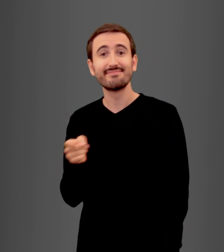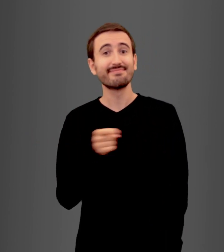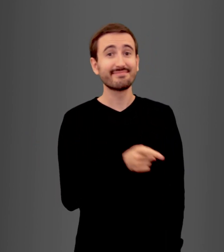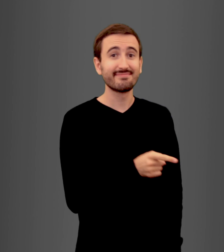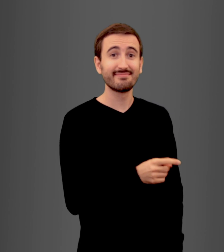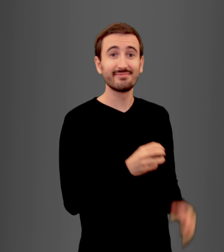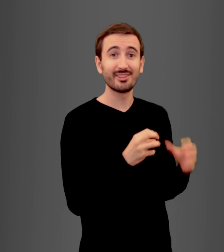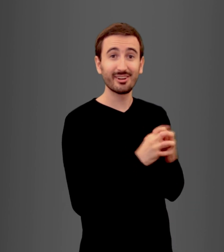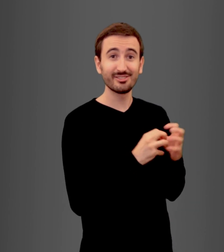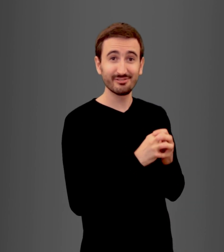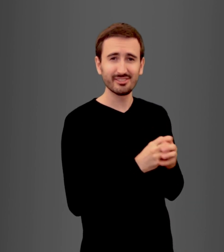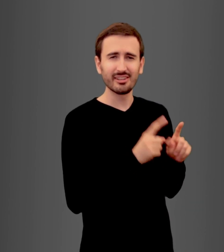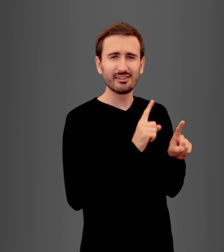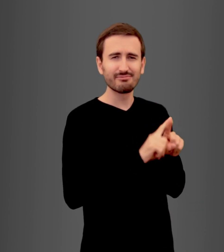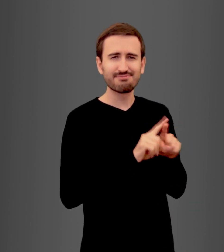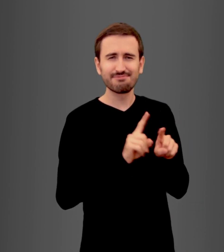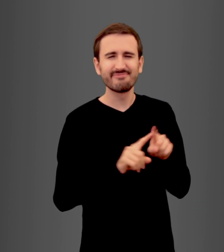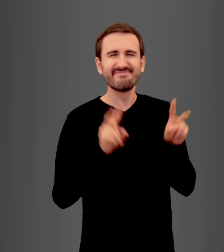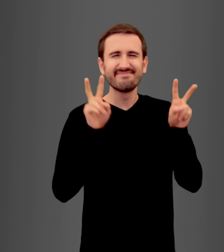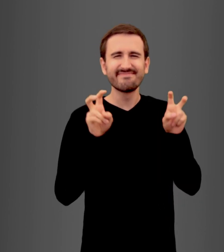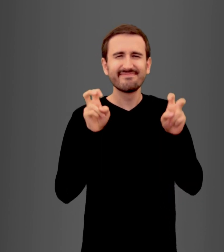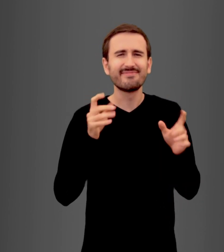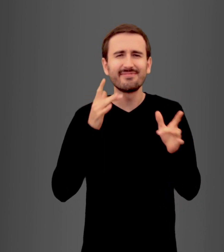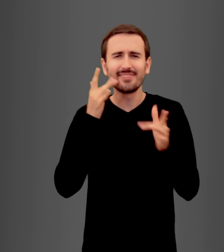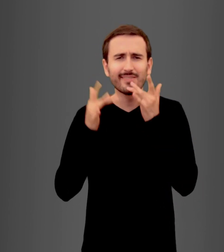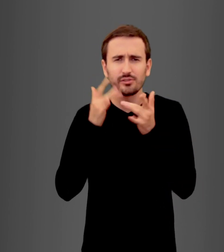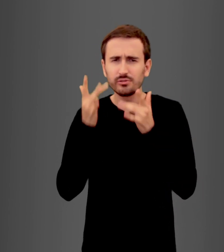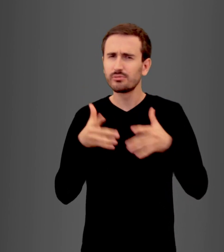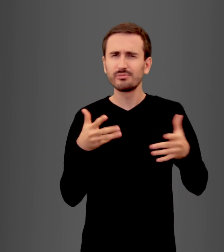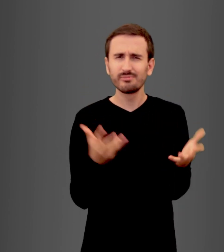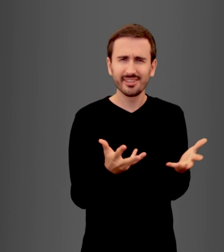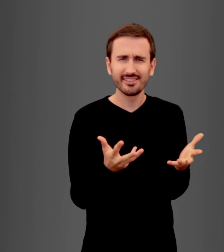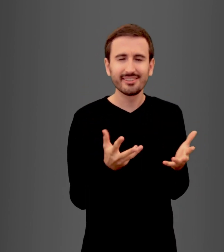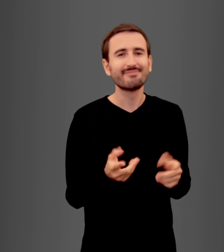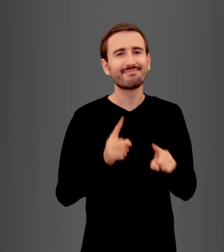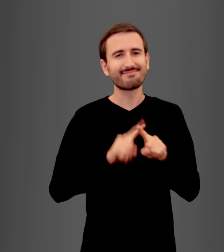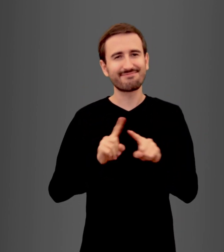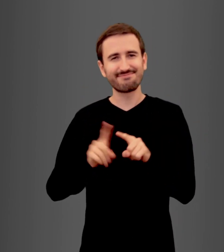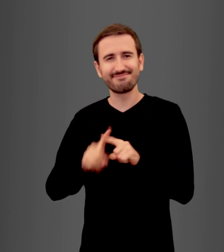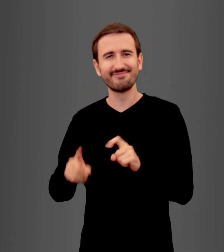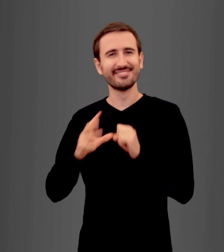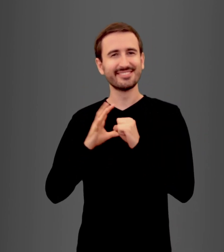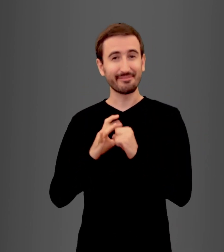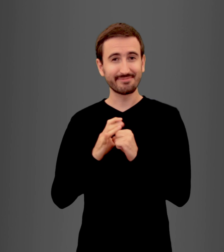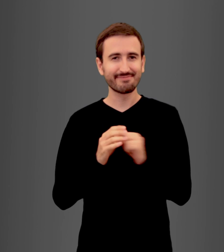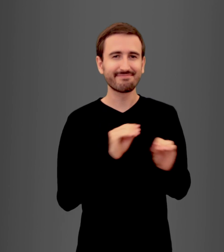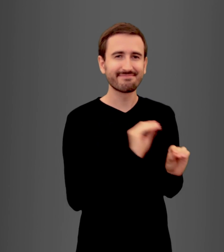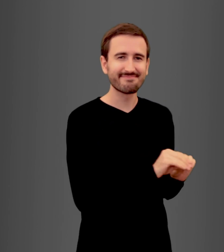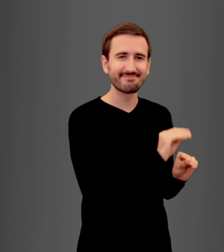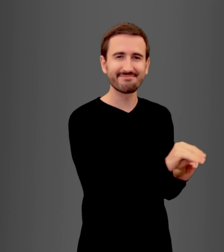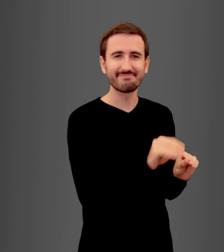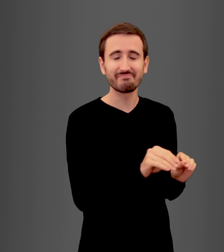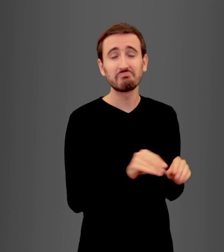In the case of color centers, the “flavors” are the various atoms that can be found in these centers,